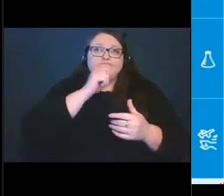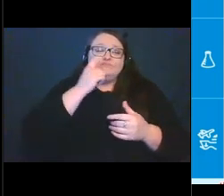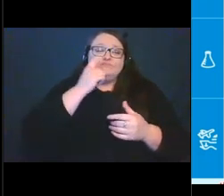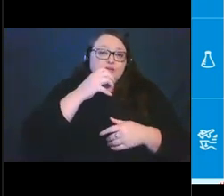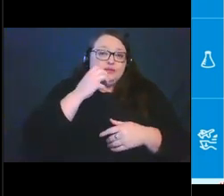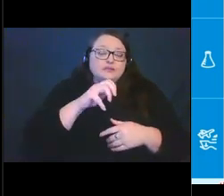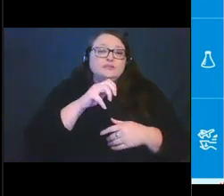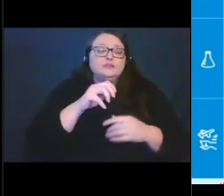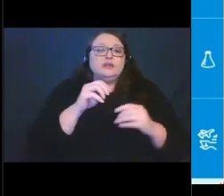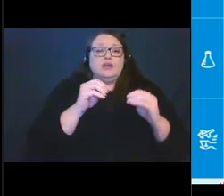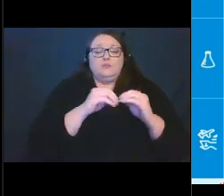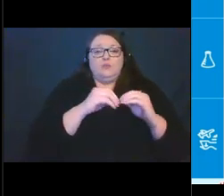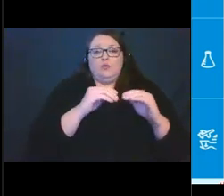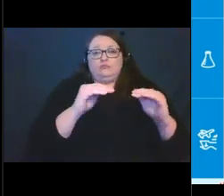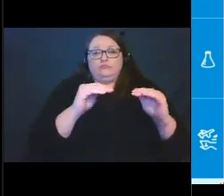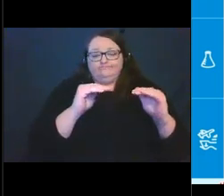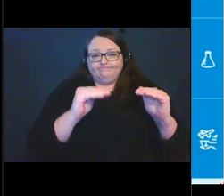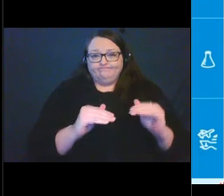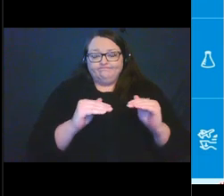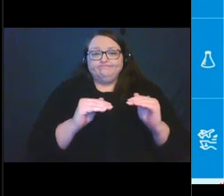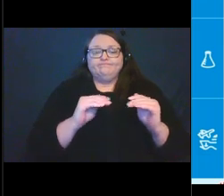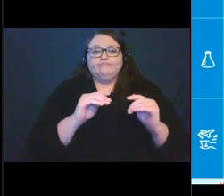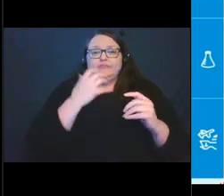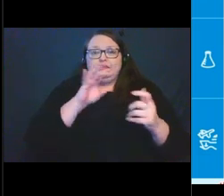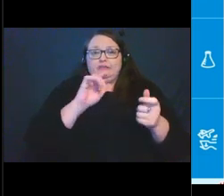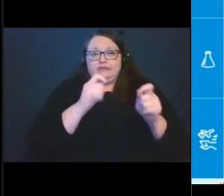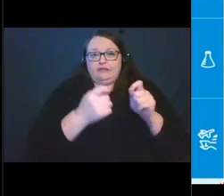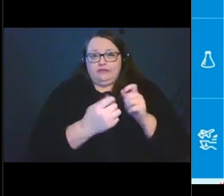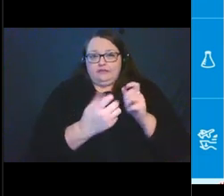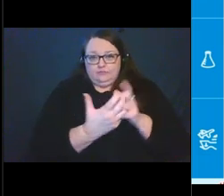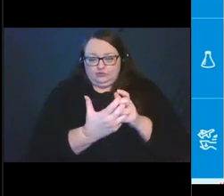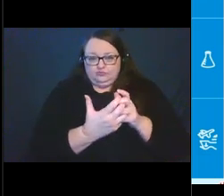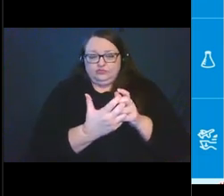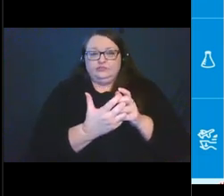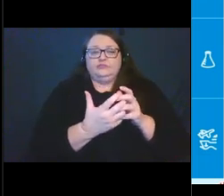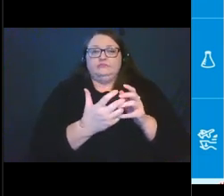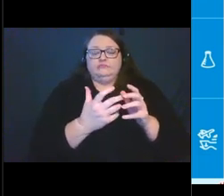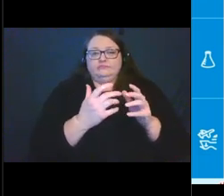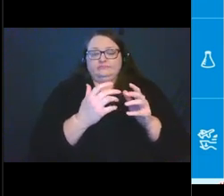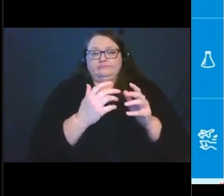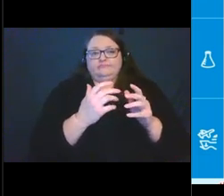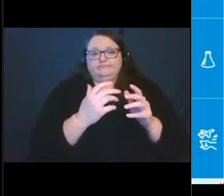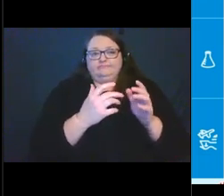factors, we apply a few different approaches. Overall, orange thresholds are some intermediate